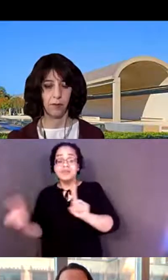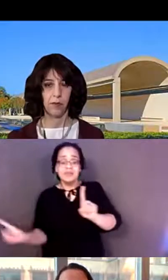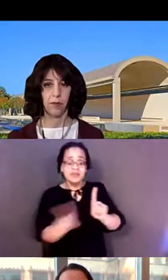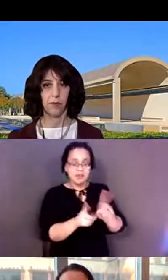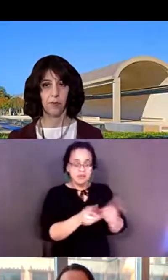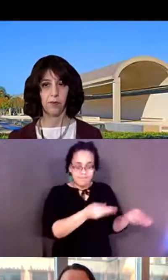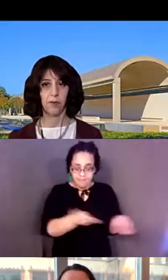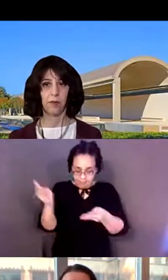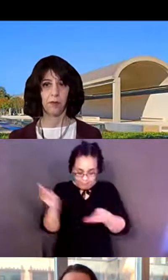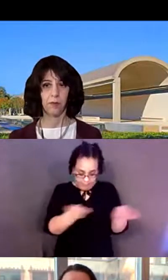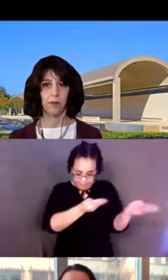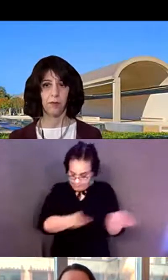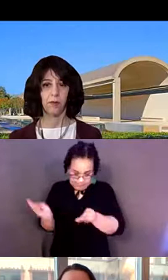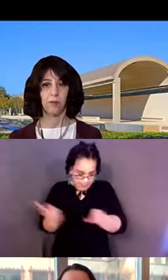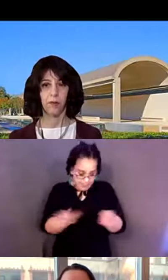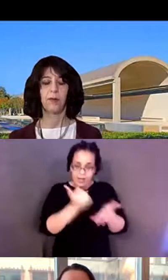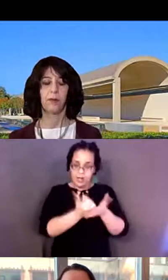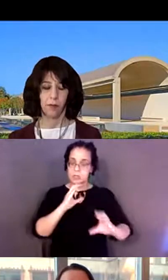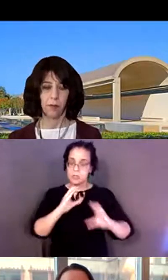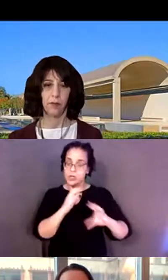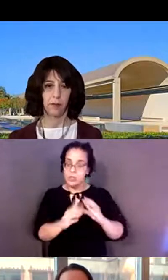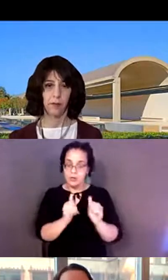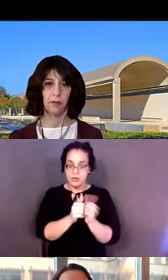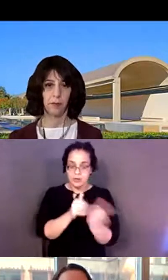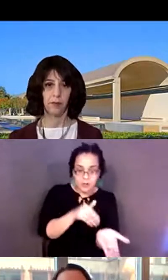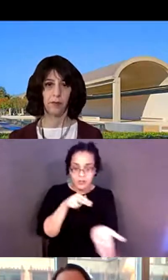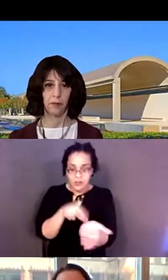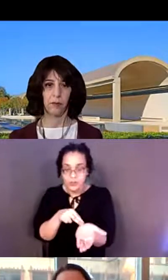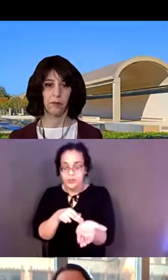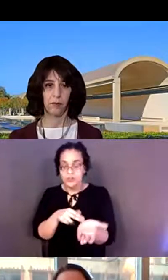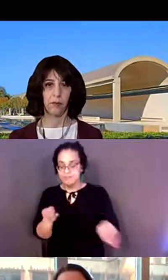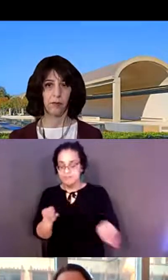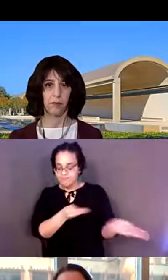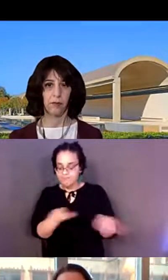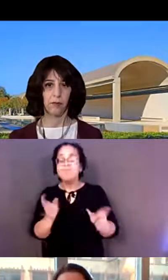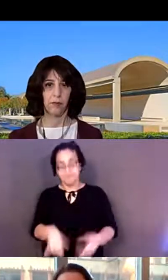and nurses and understand what their doctors and nurses were saying to them.